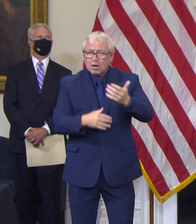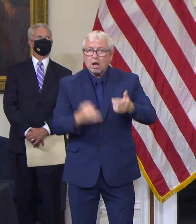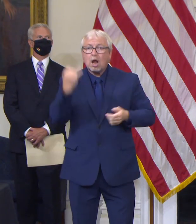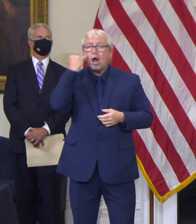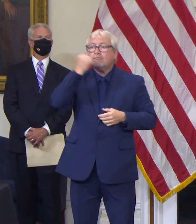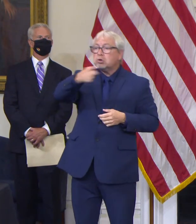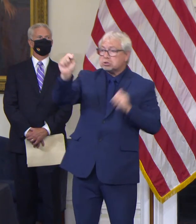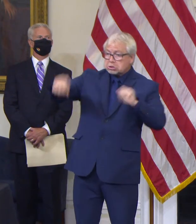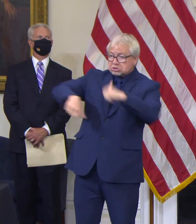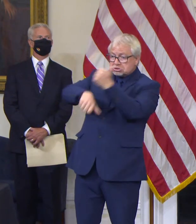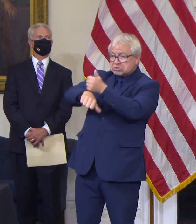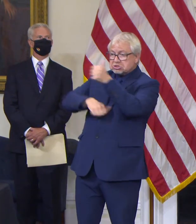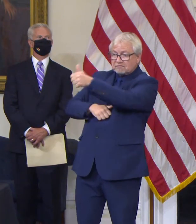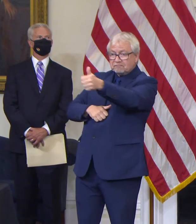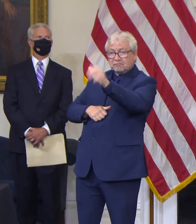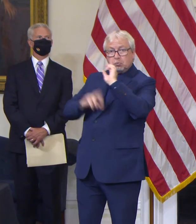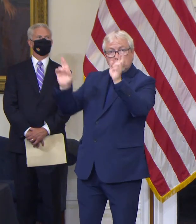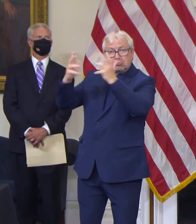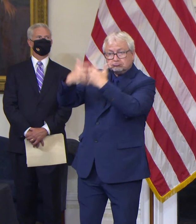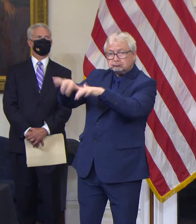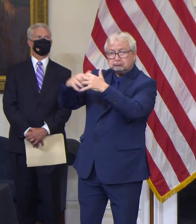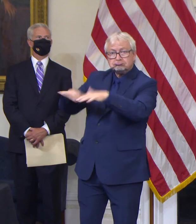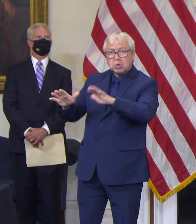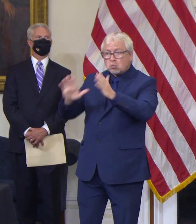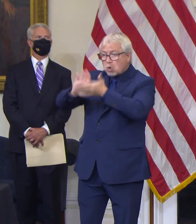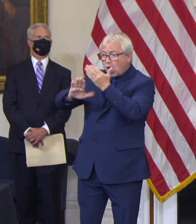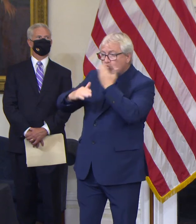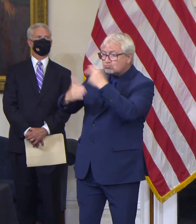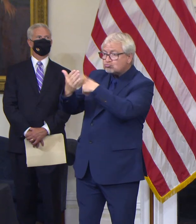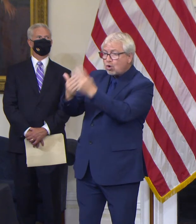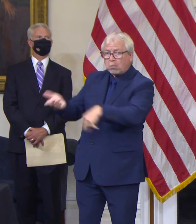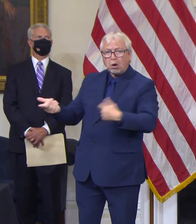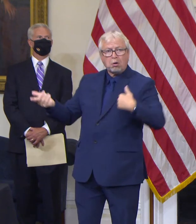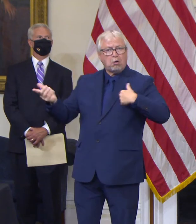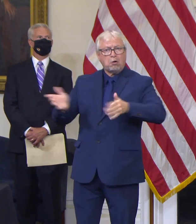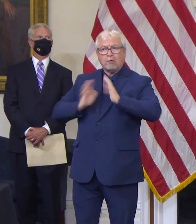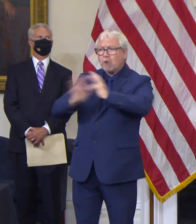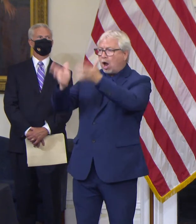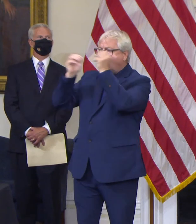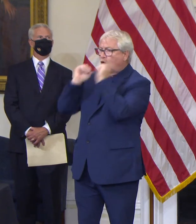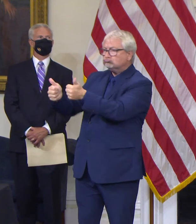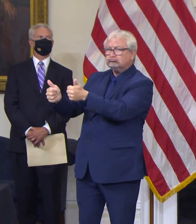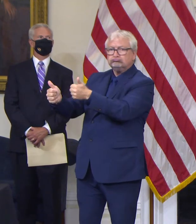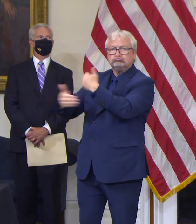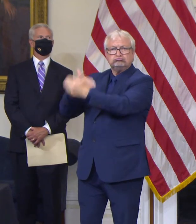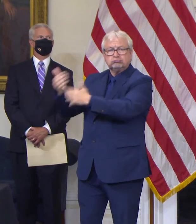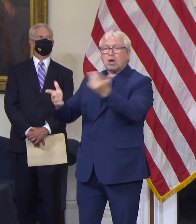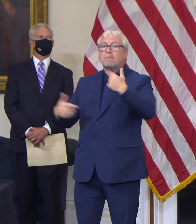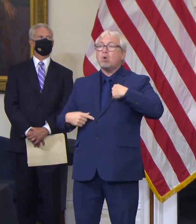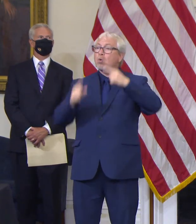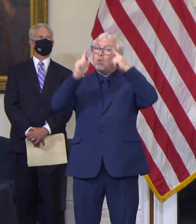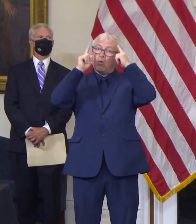So if people are not comfortable with where they are on testing, But if they have a good program at the county, that's perfectly